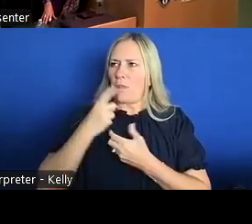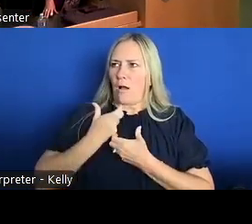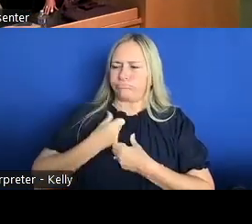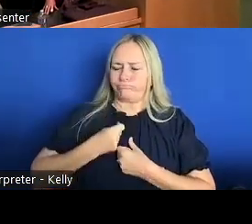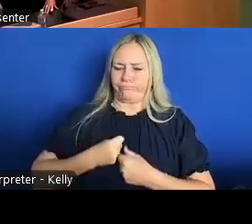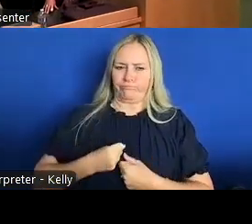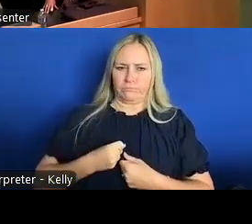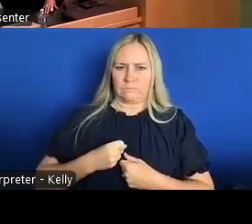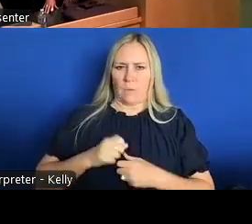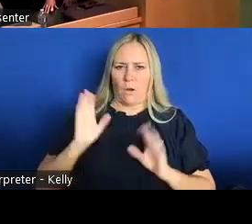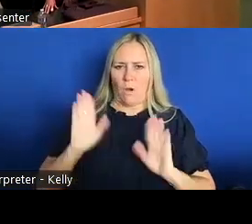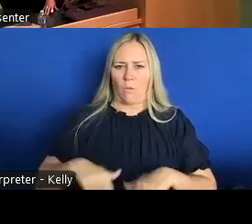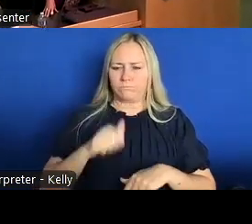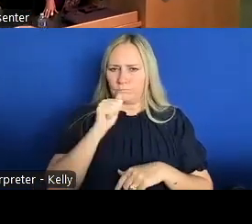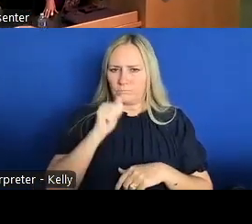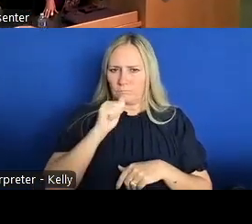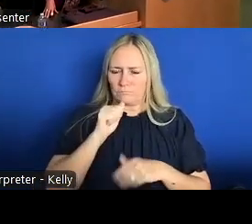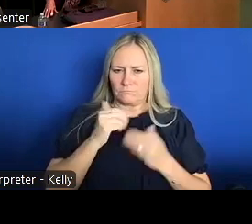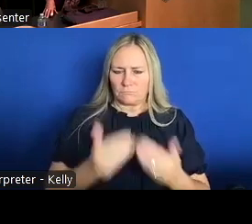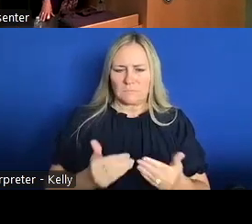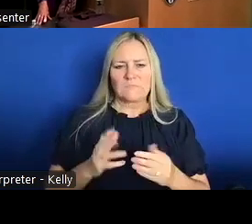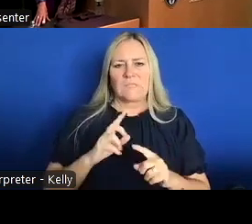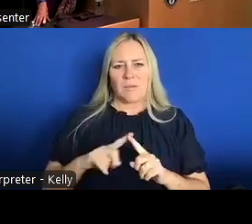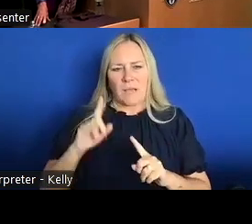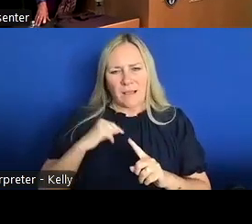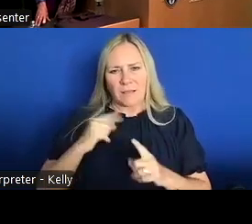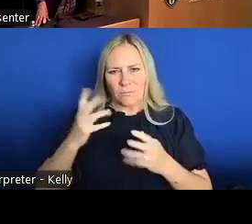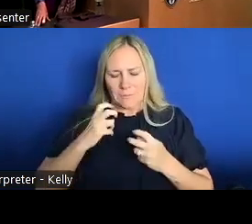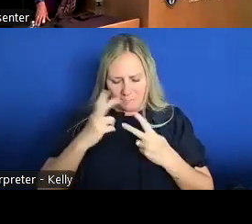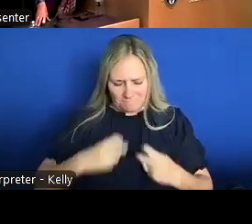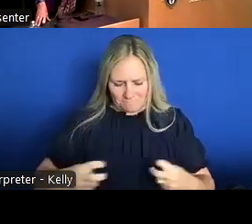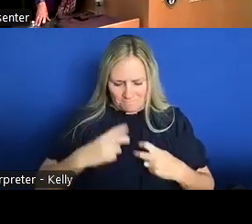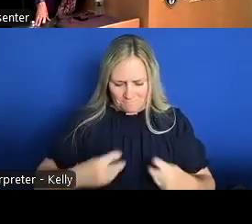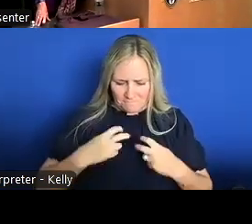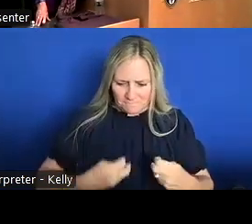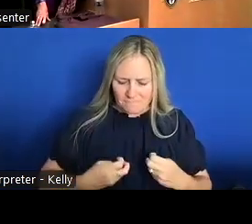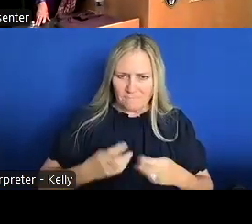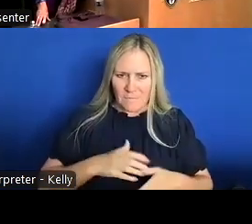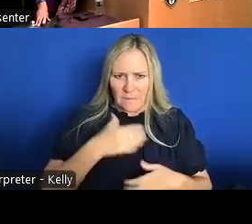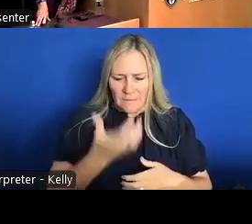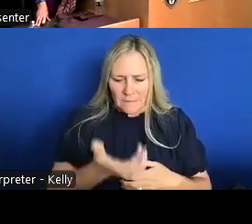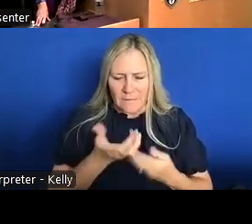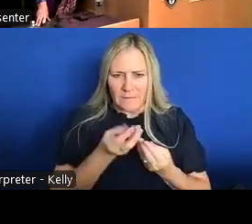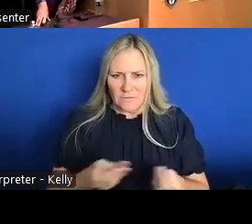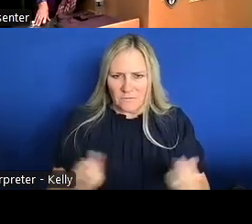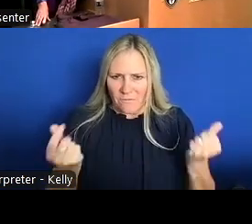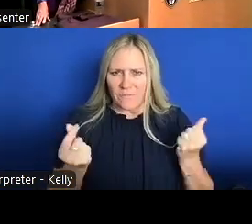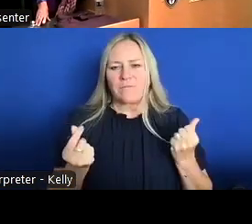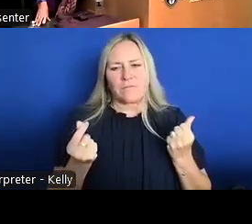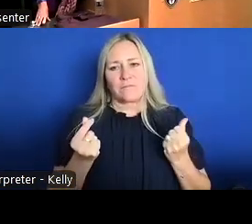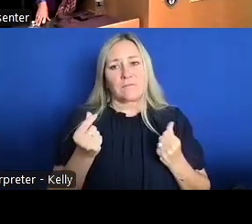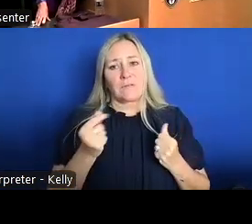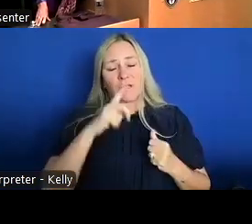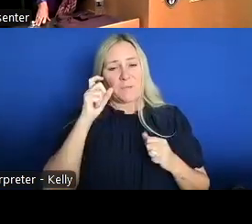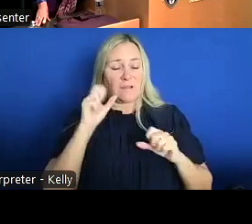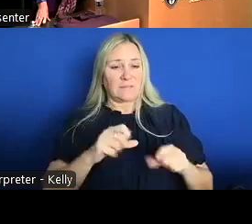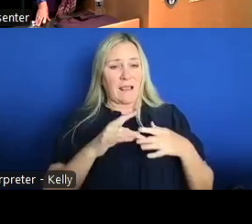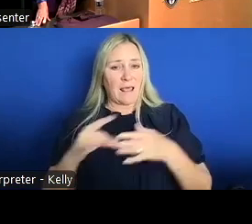it up and move forward because that's a danger to us um it can lead to depression it can lead people